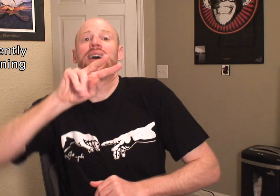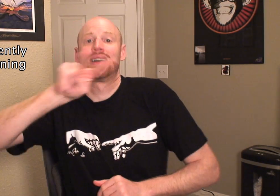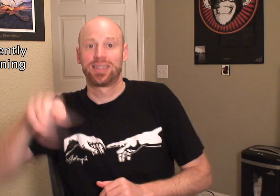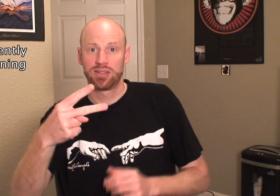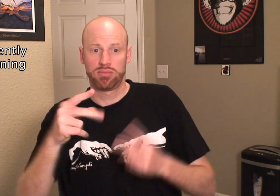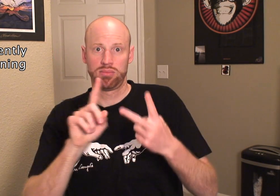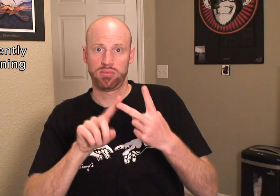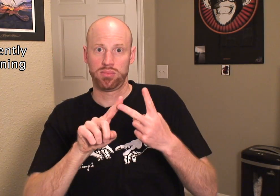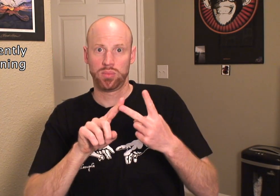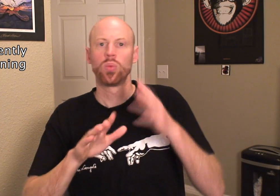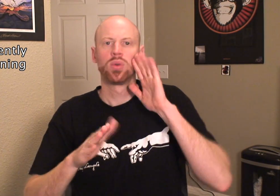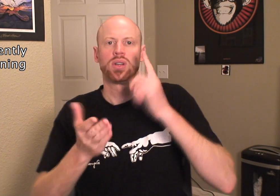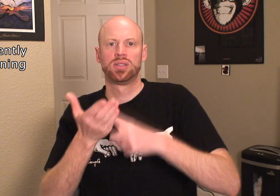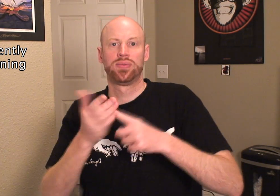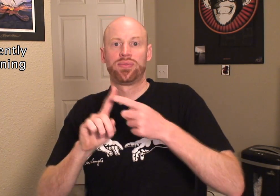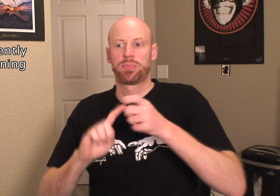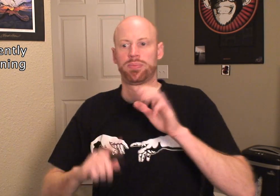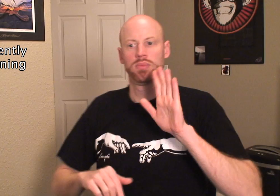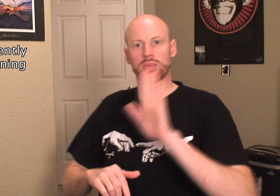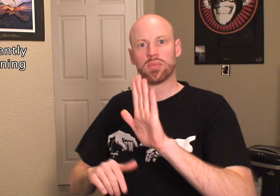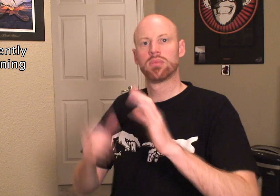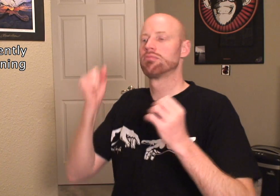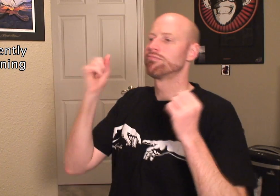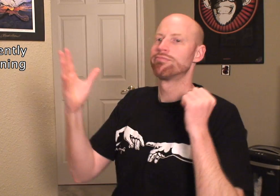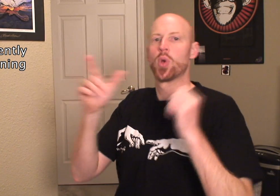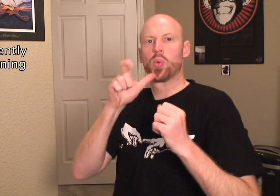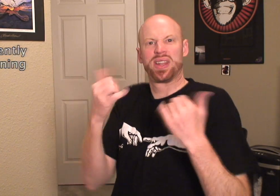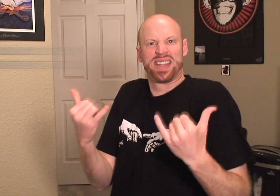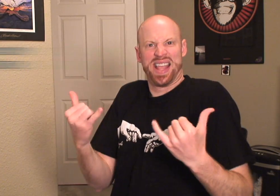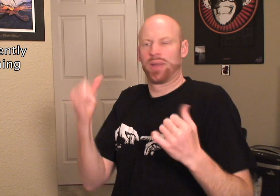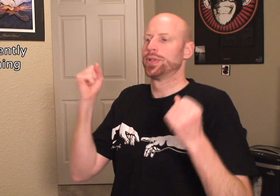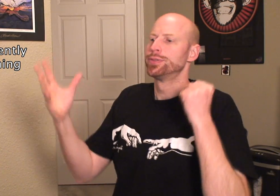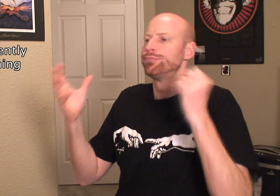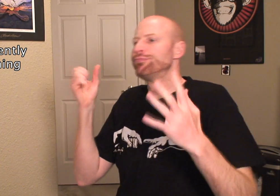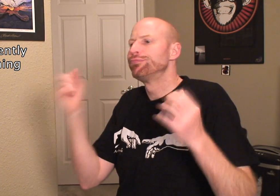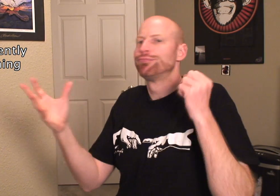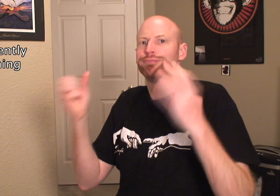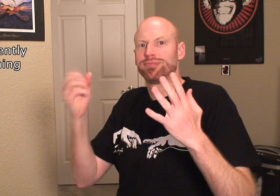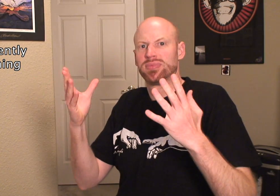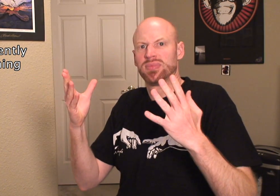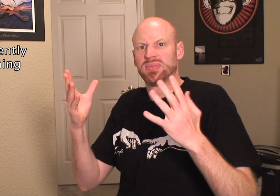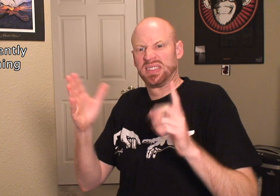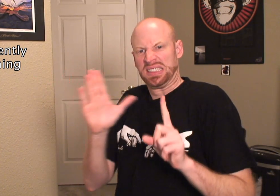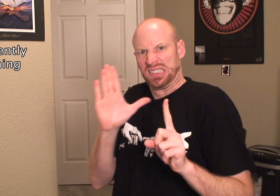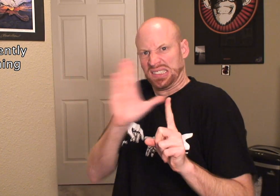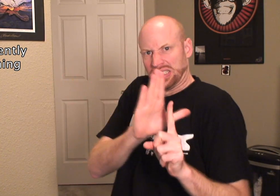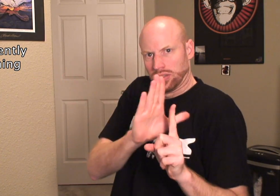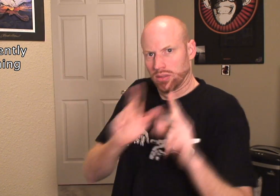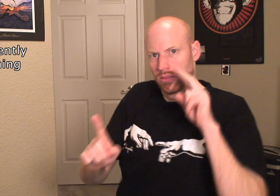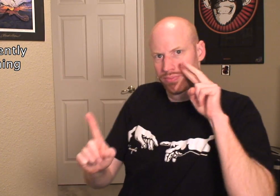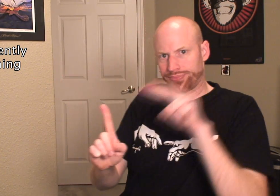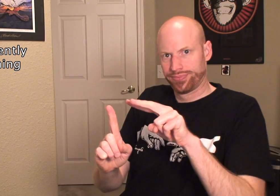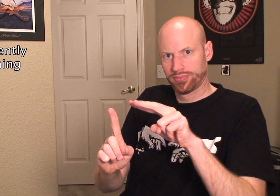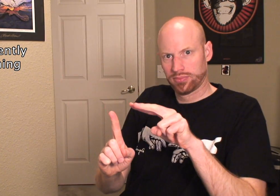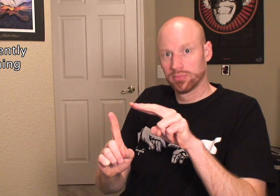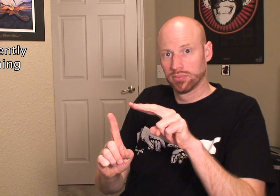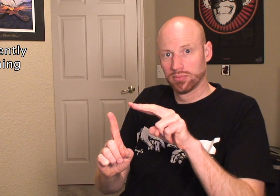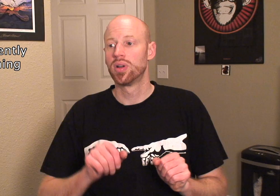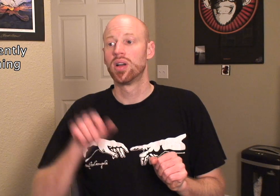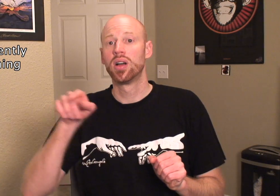Second, I'll discuss the perspective of the person who is taking her/his turn, or 'currently signing'.